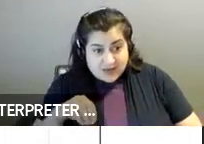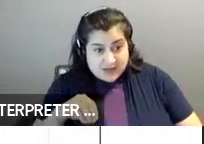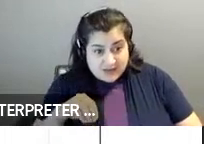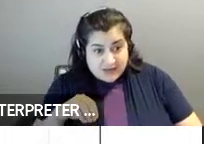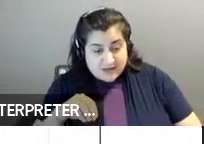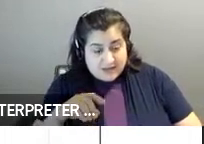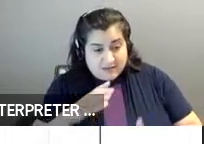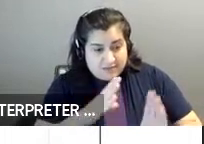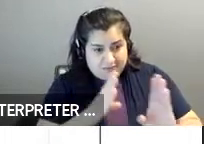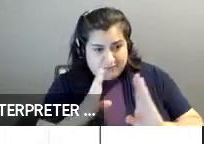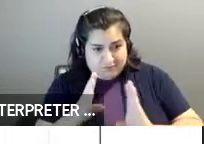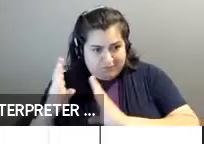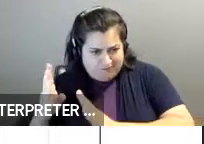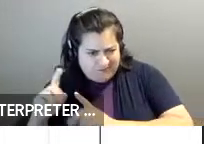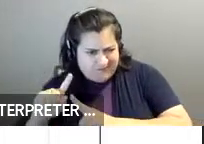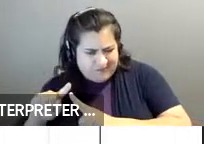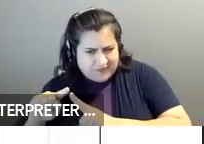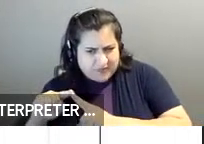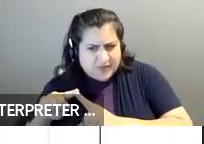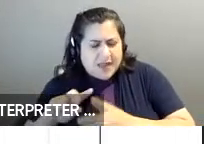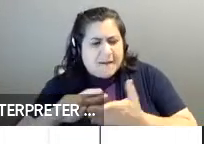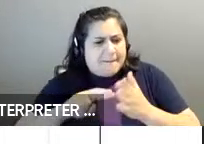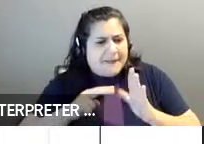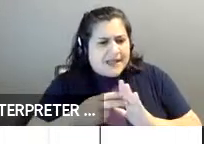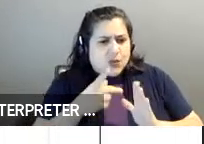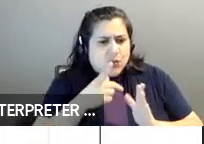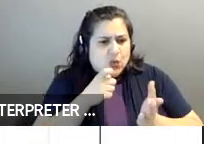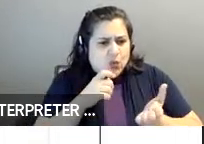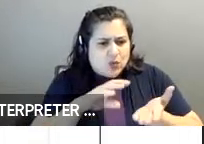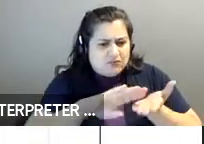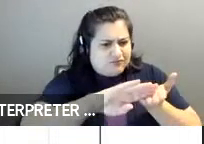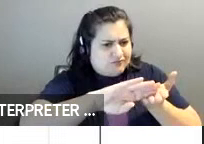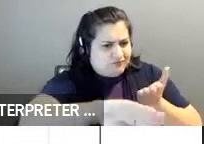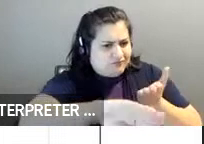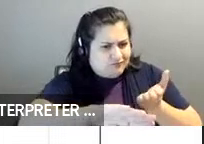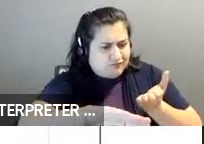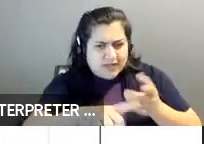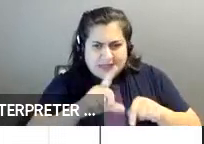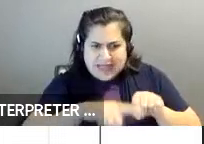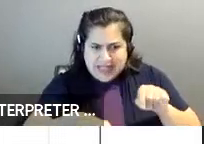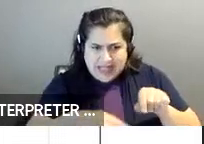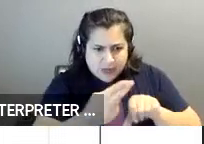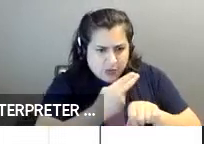the percent excluded drops even further from 39 to 36%.